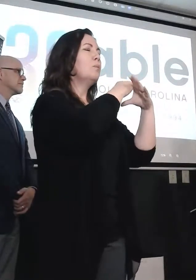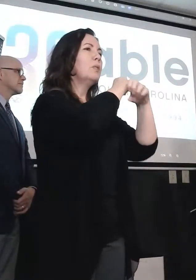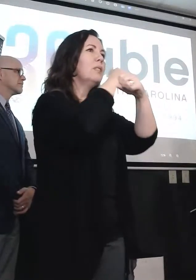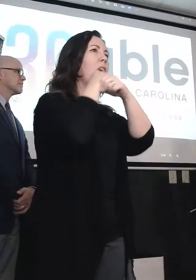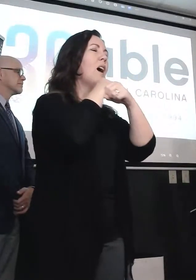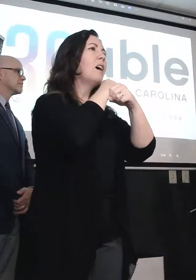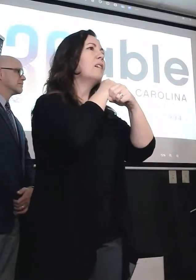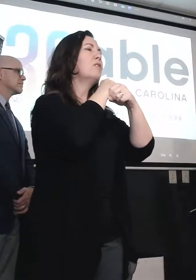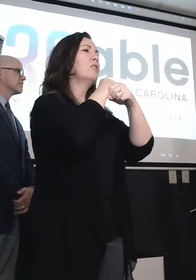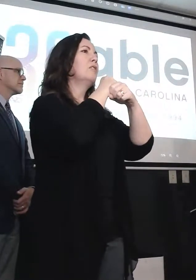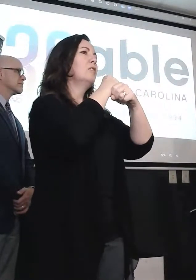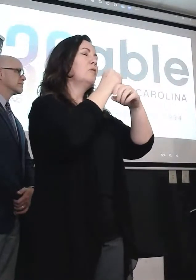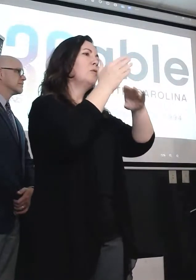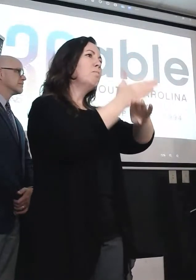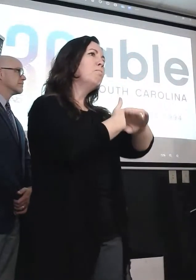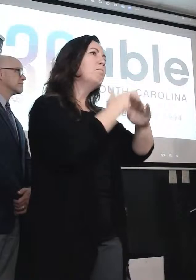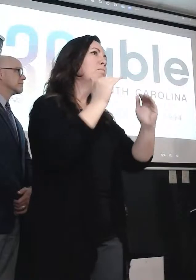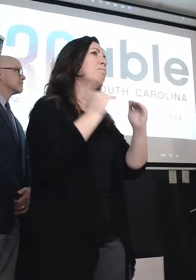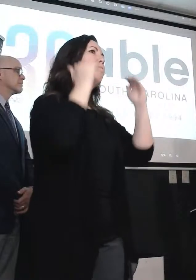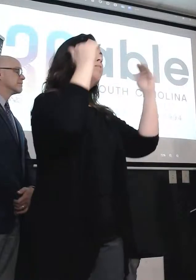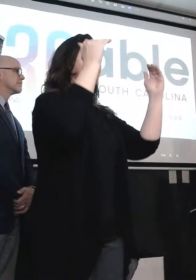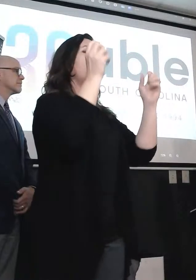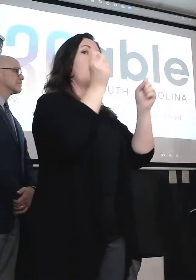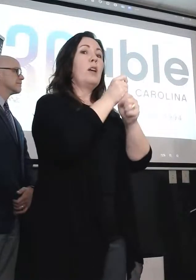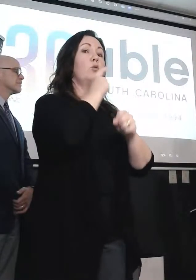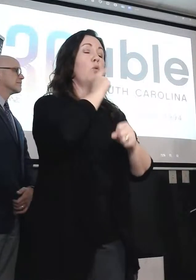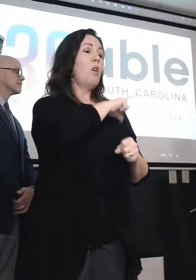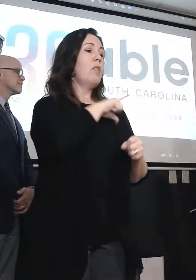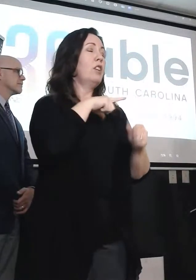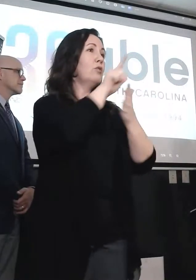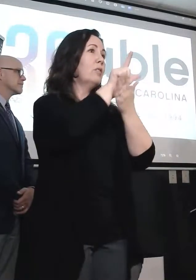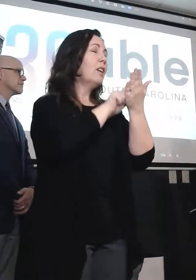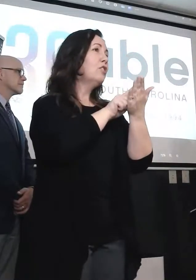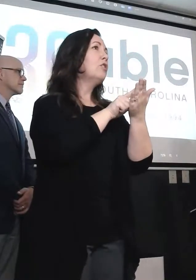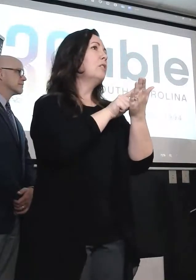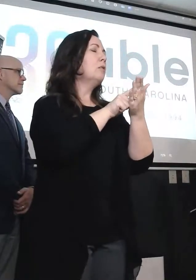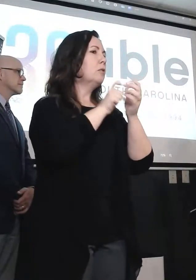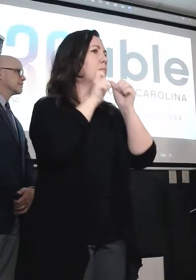you advance, you make sure that legislation is taken, when you talk about diversity and